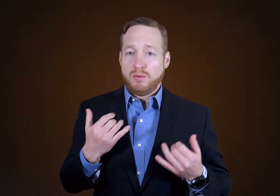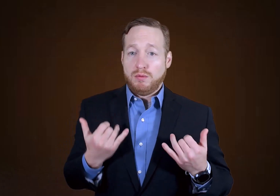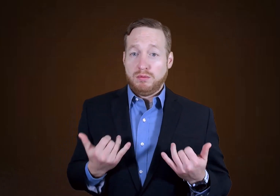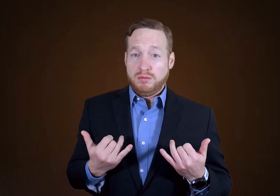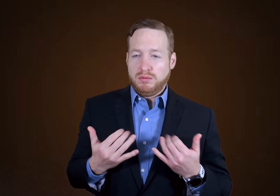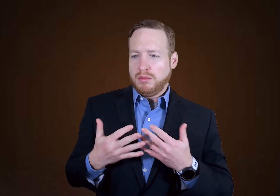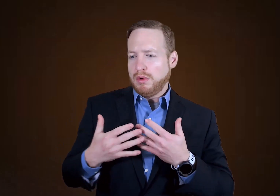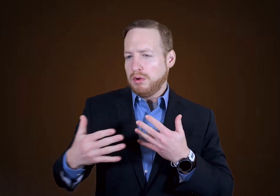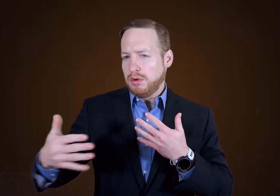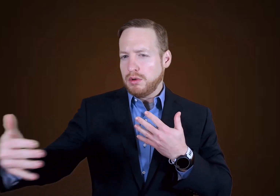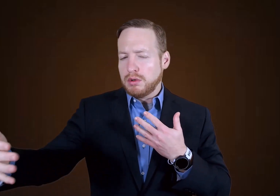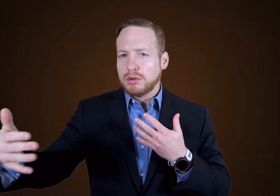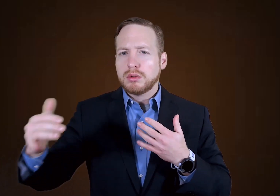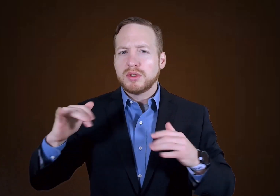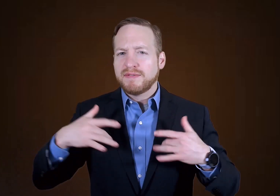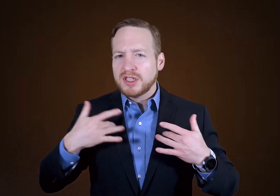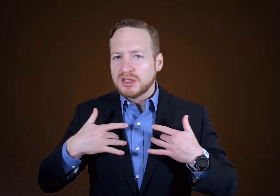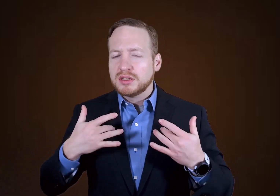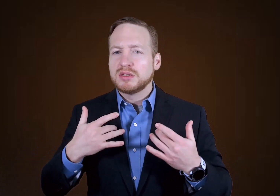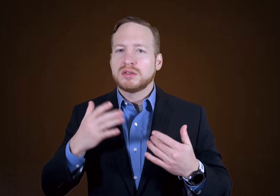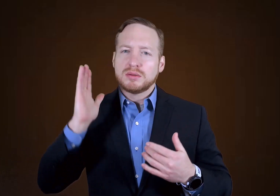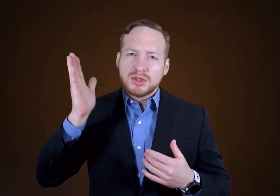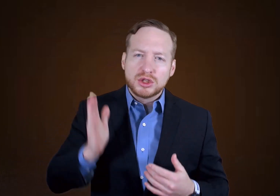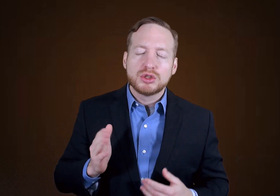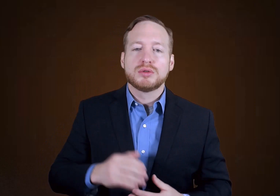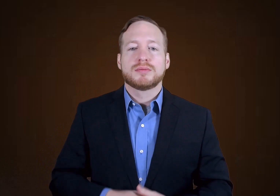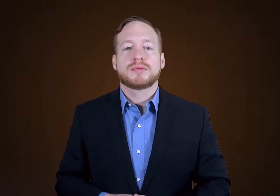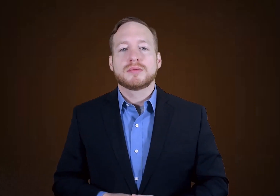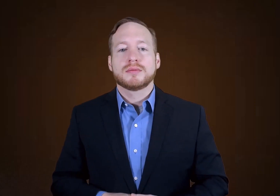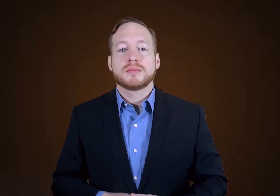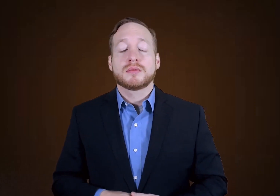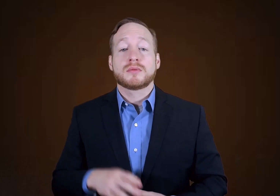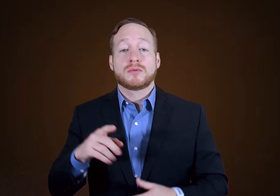I'd like to tell you a little bit about what we have planned for you for the next couple of weeks